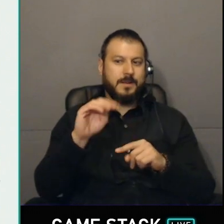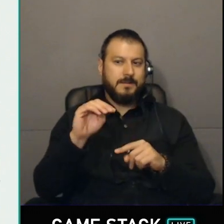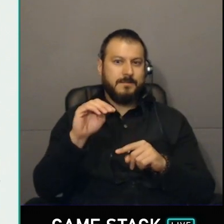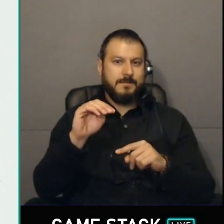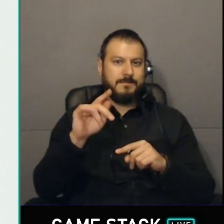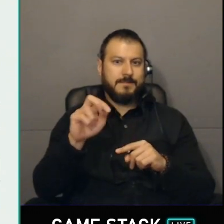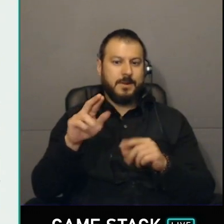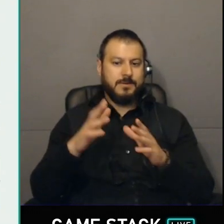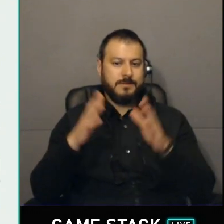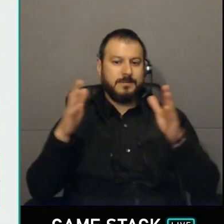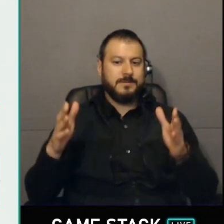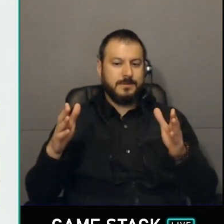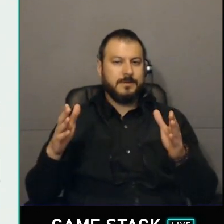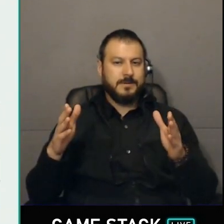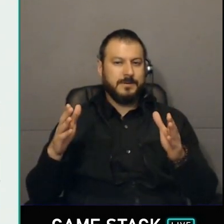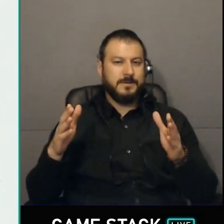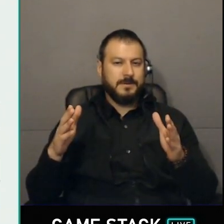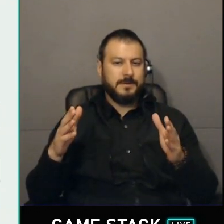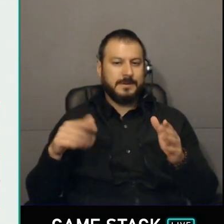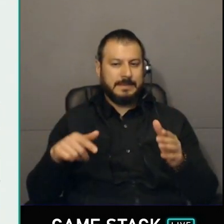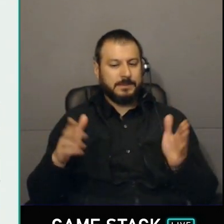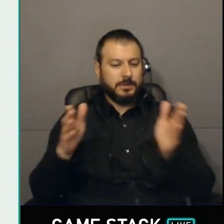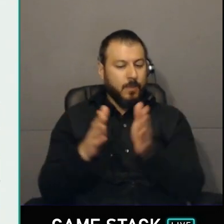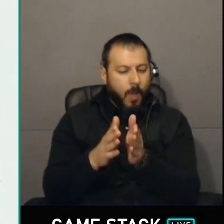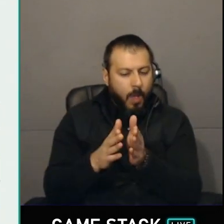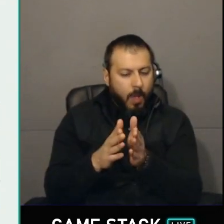rule: Is this smaller/ is this far away type problem.